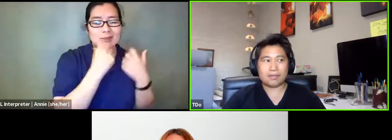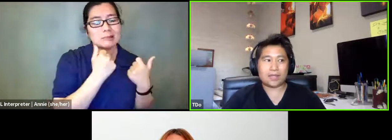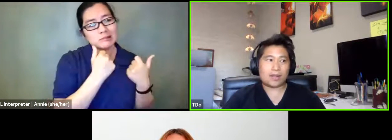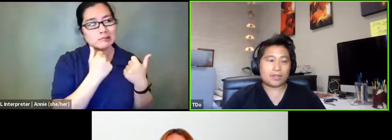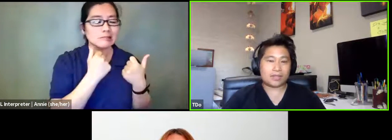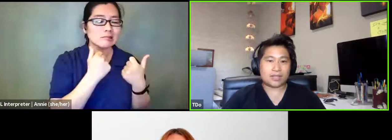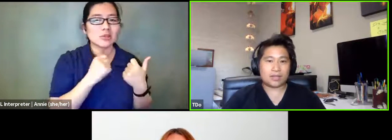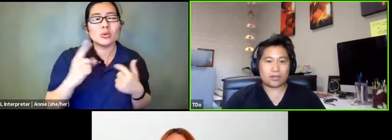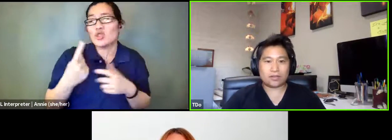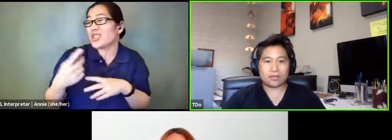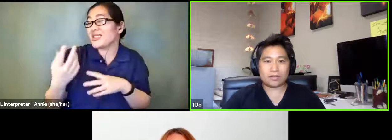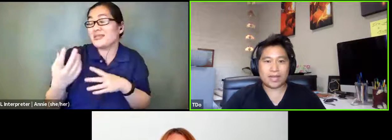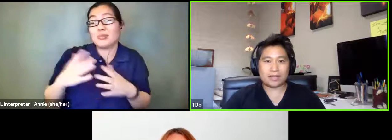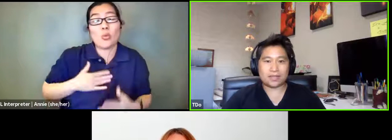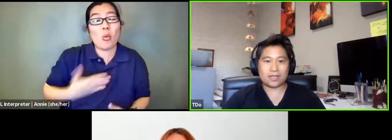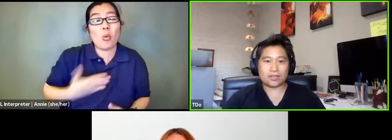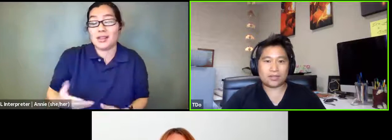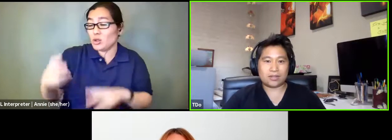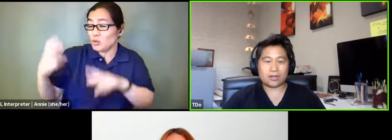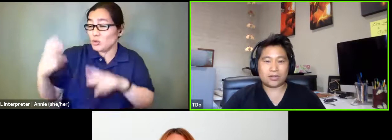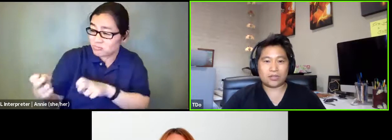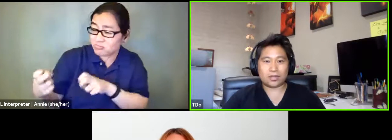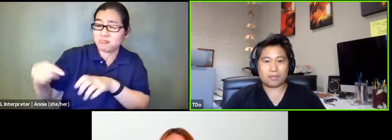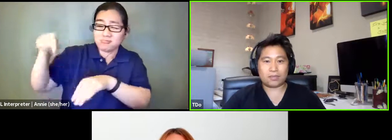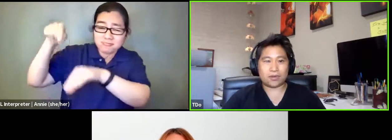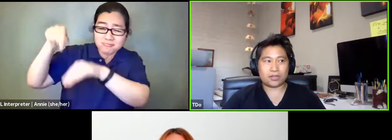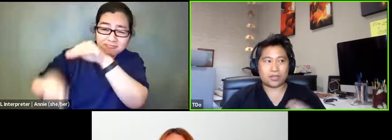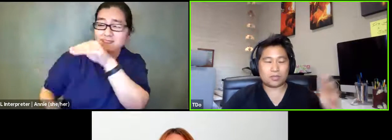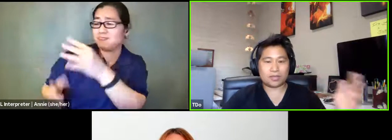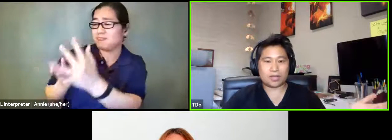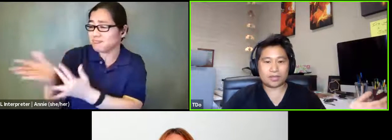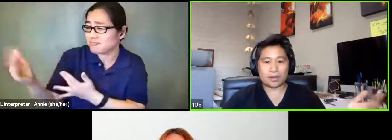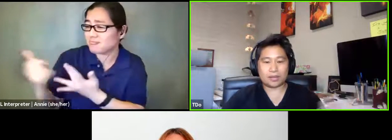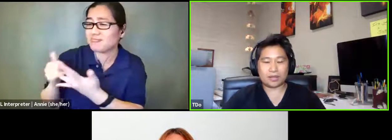but then you have to understand how each culture approaches a specific topic.